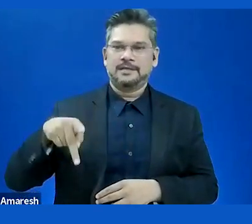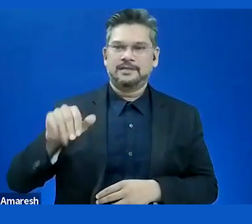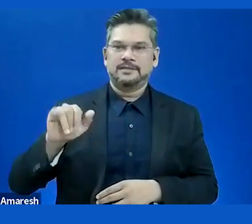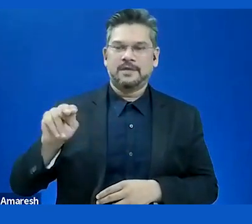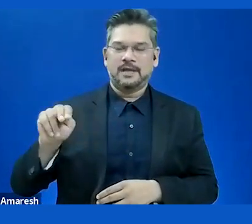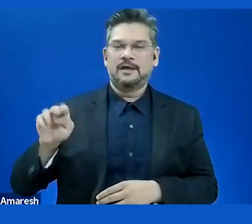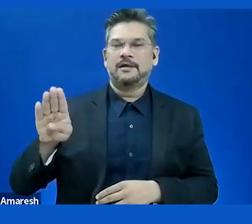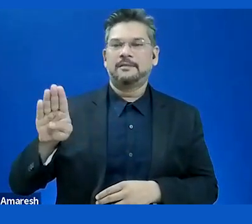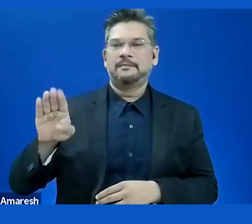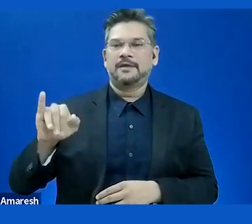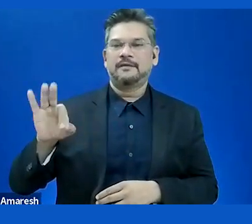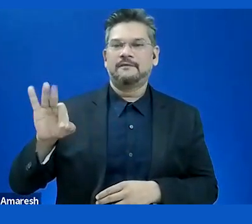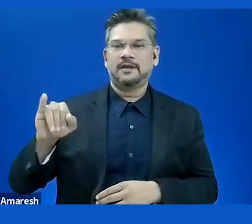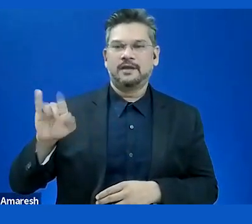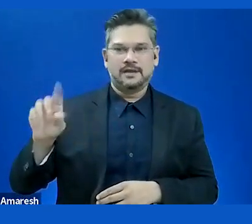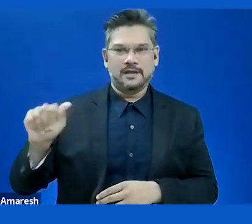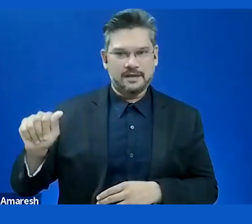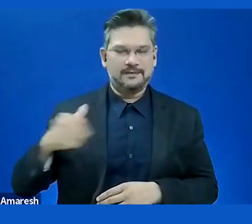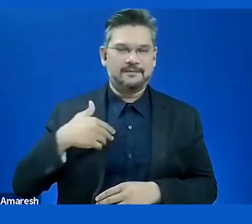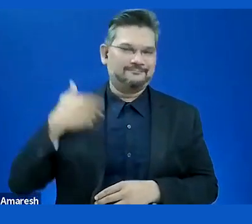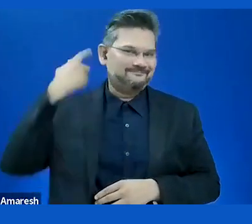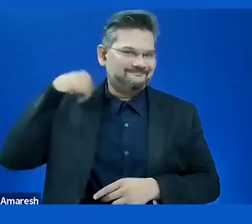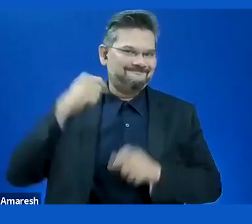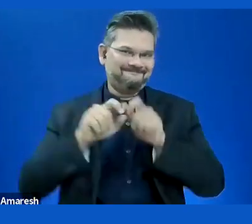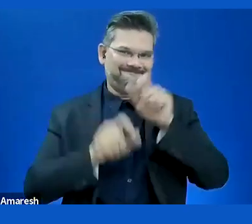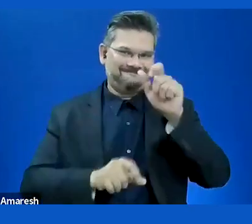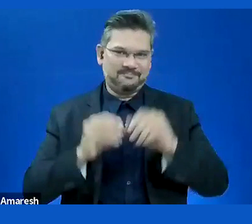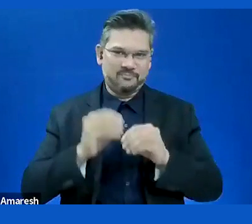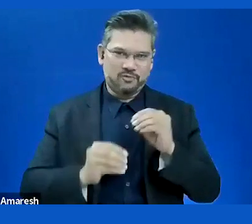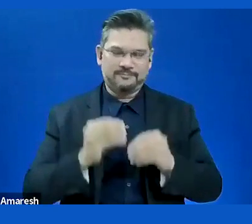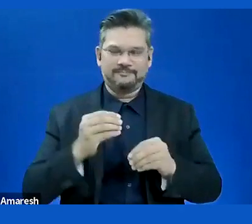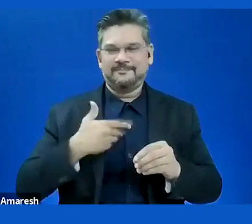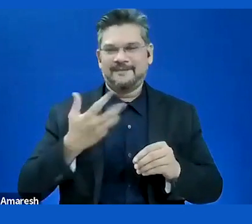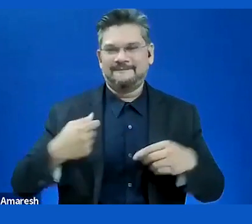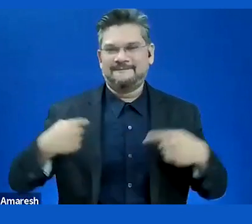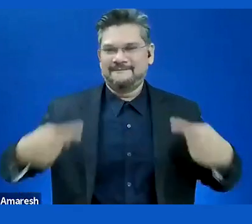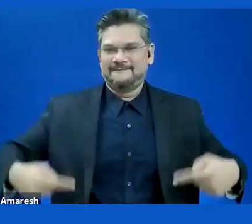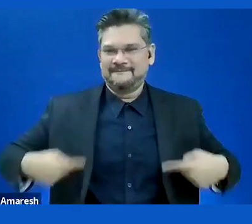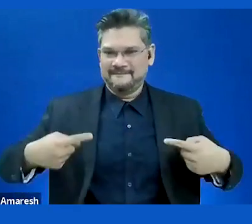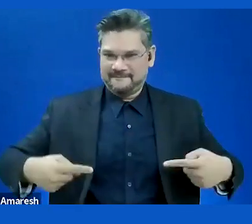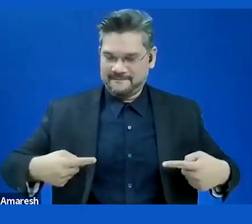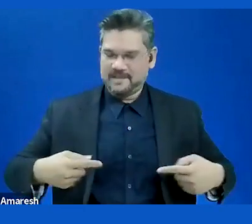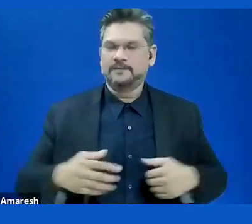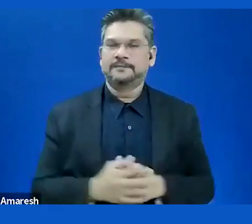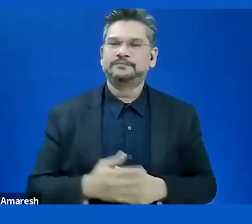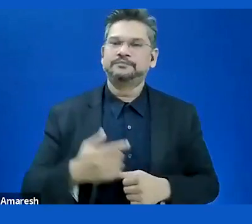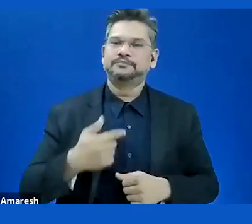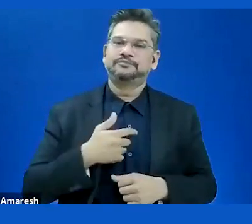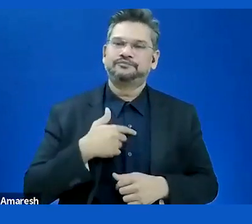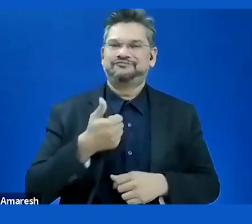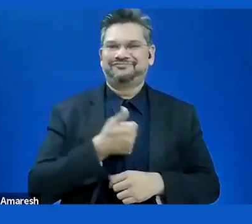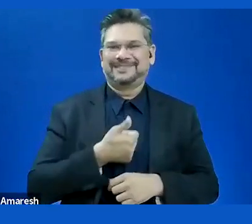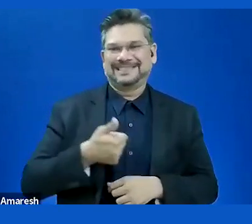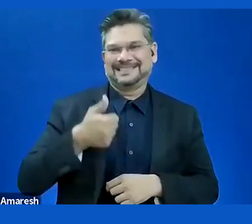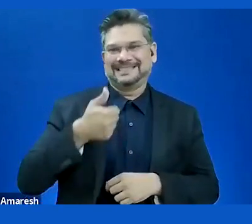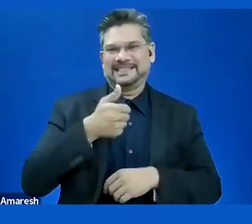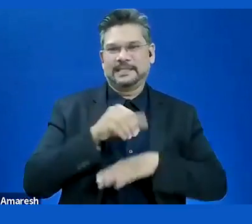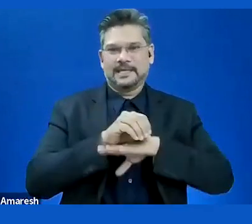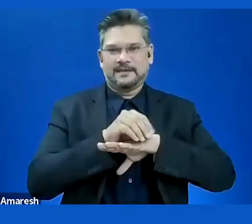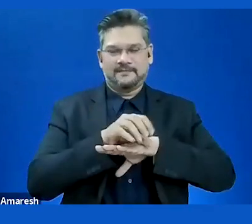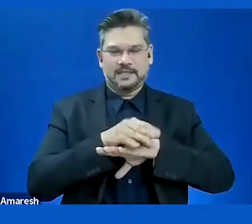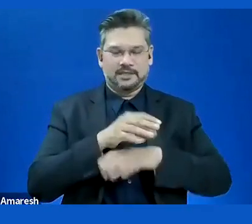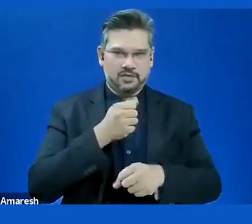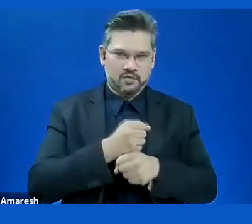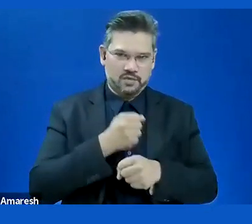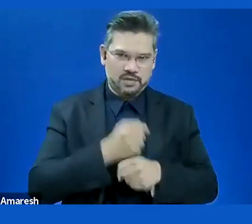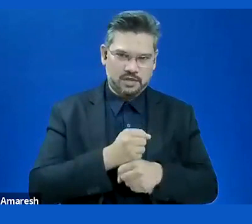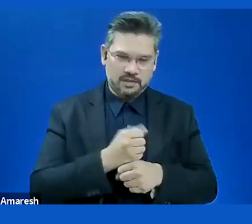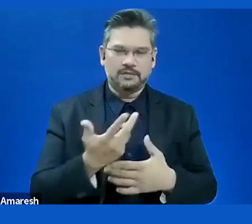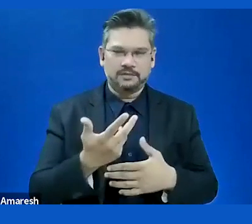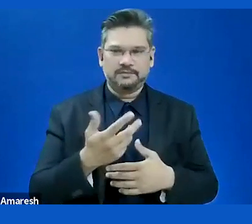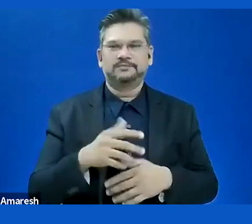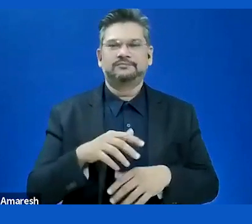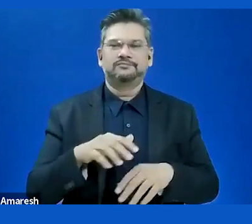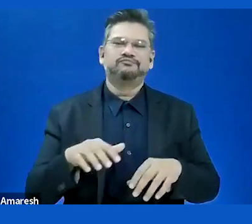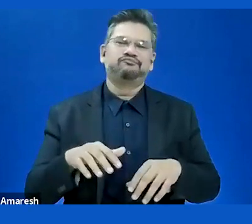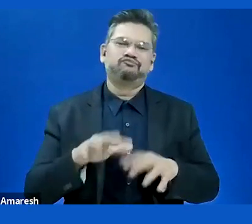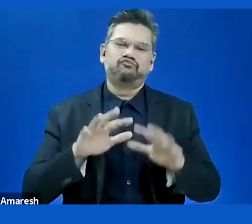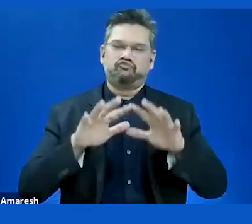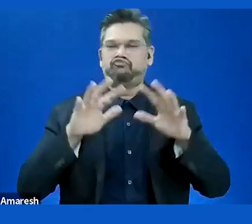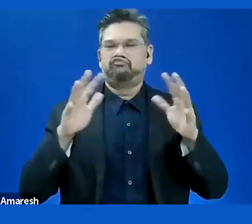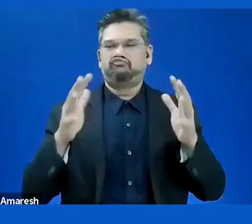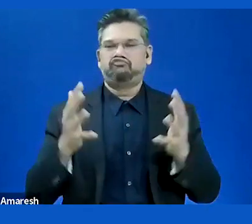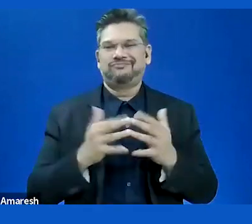wheelchair user. I work with universal design and accessibility in all areas of society. Also ICT in